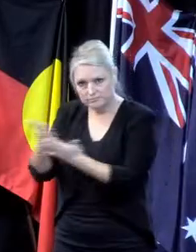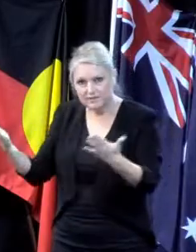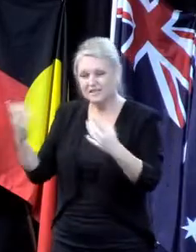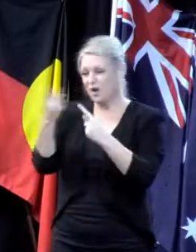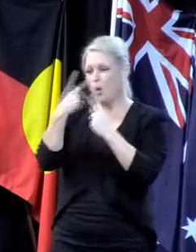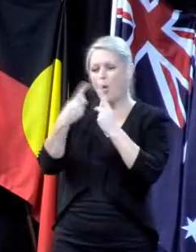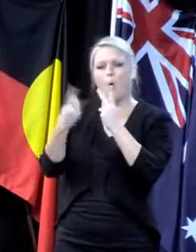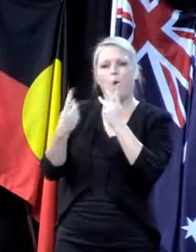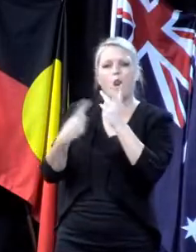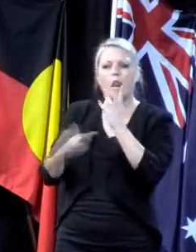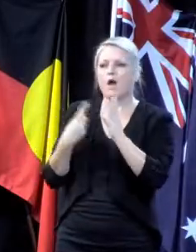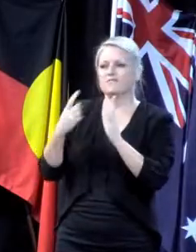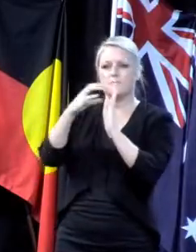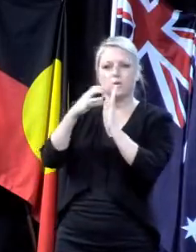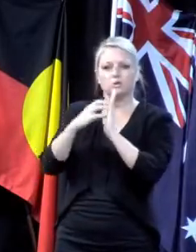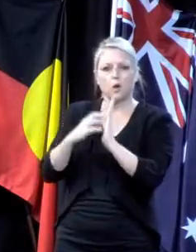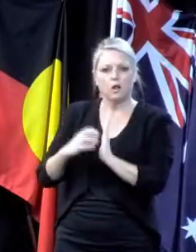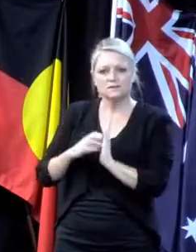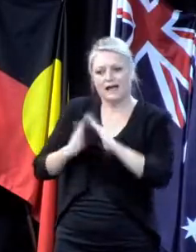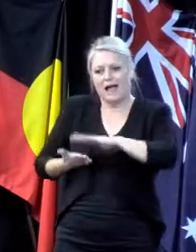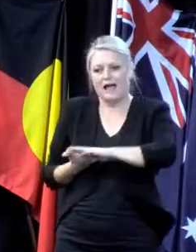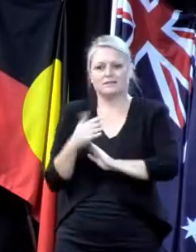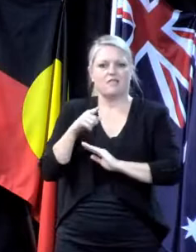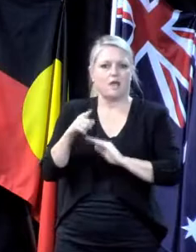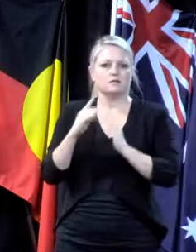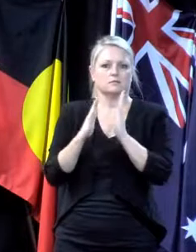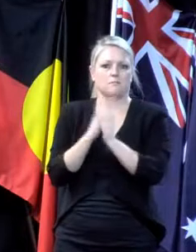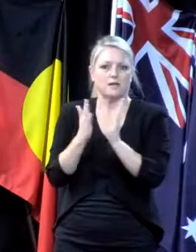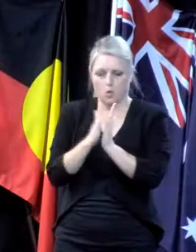All the modules within that manual, I facilitate.